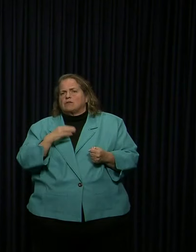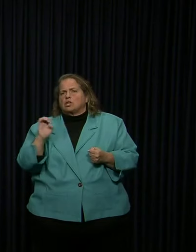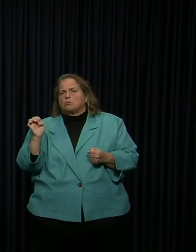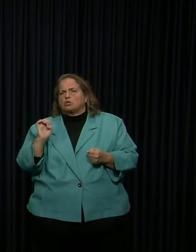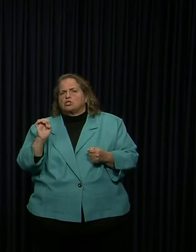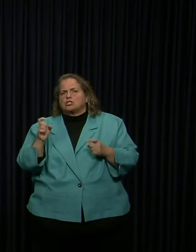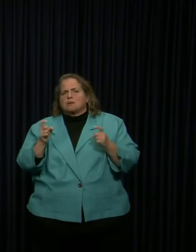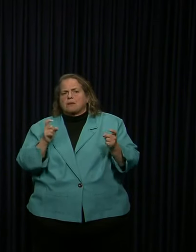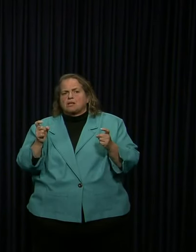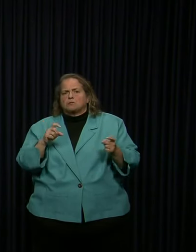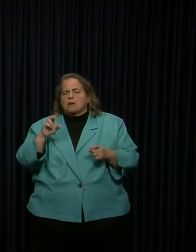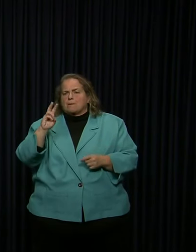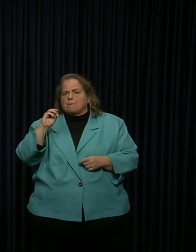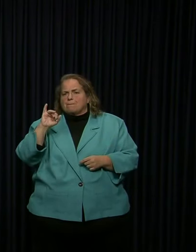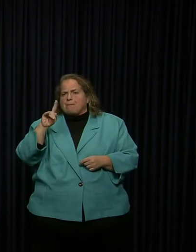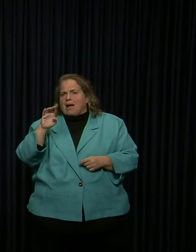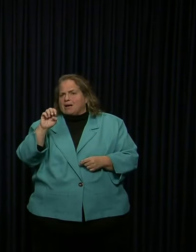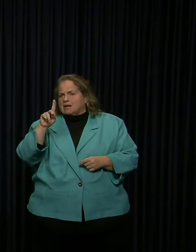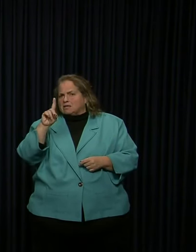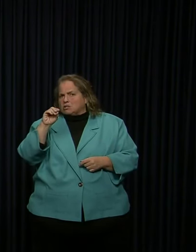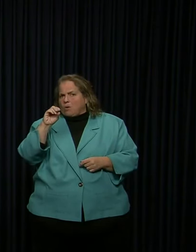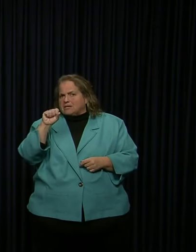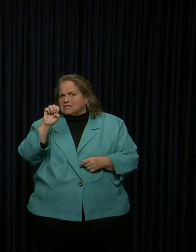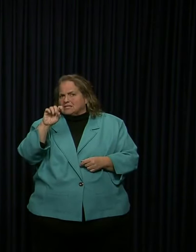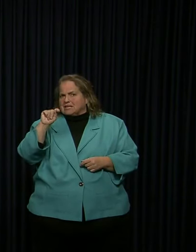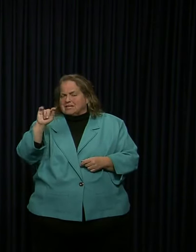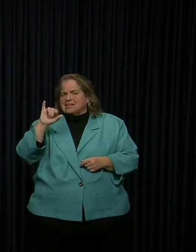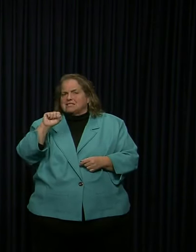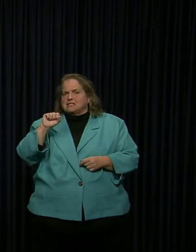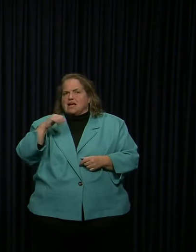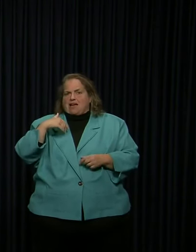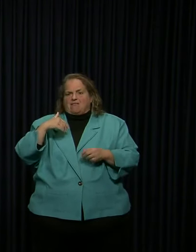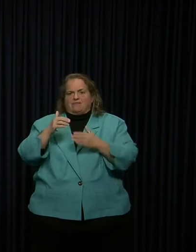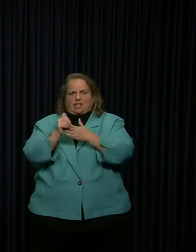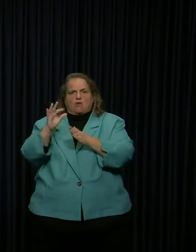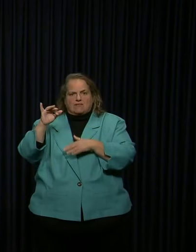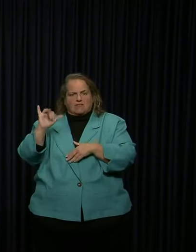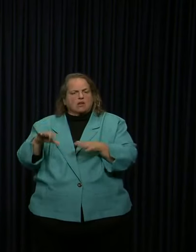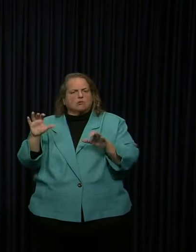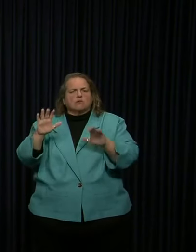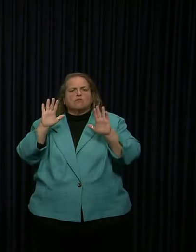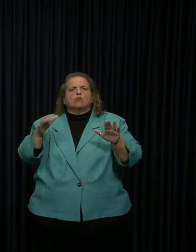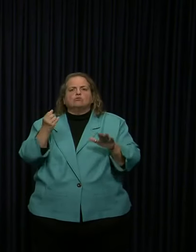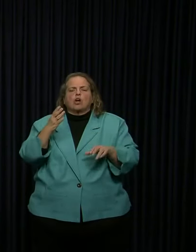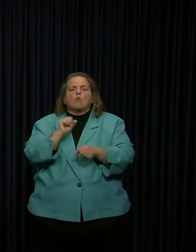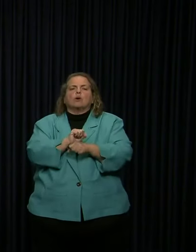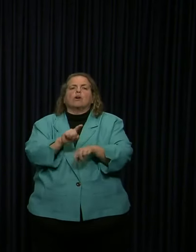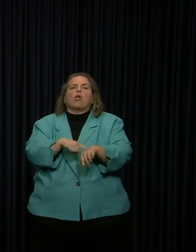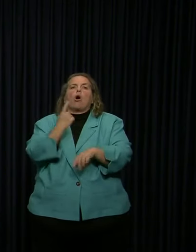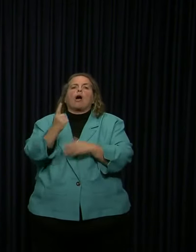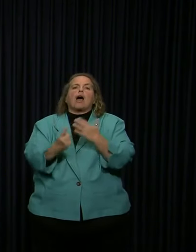WORKERS, FOR THOSE WORKING IN A NURSING HOME WITH COVID-19 PATIENTS, AND IT'S WHAT TRIES TO